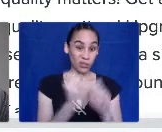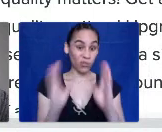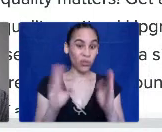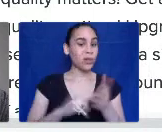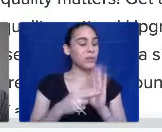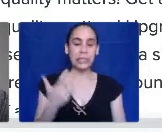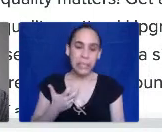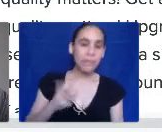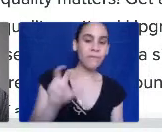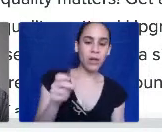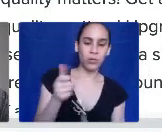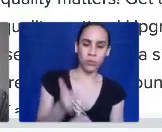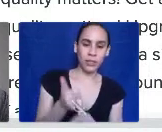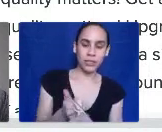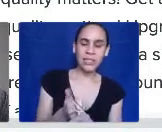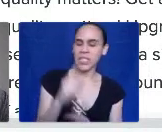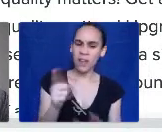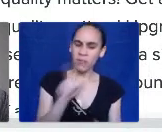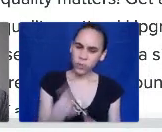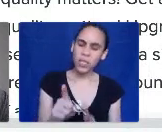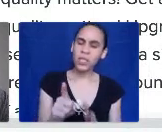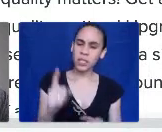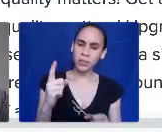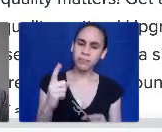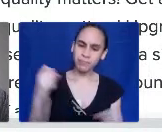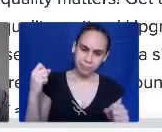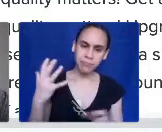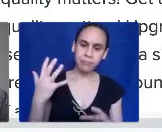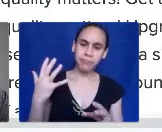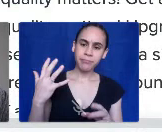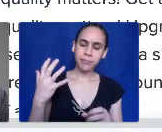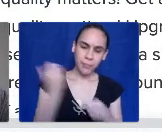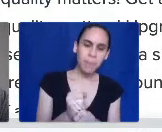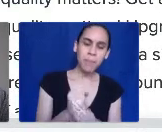to make account work with a coach practice do what you can but interviews really are high